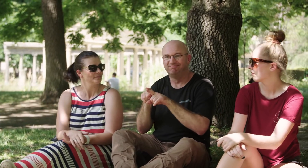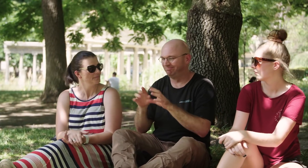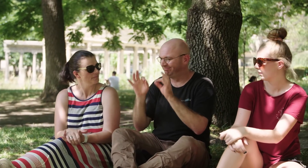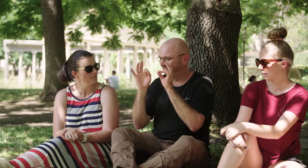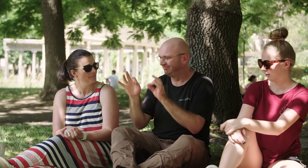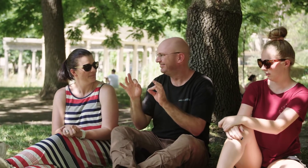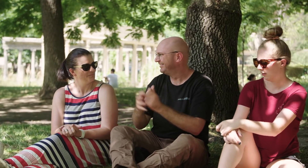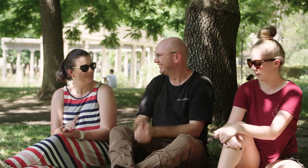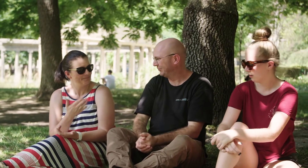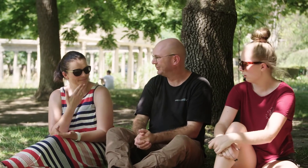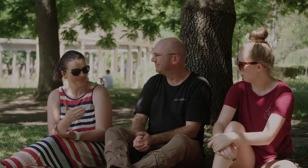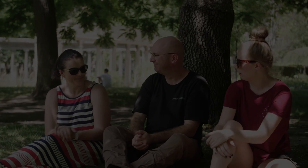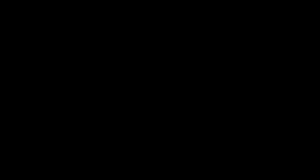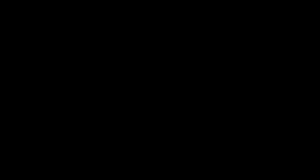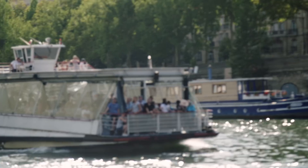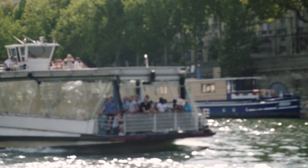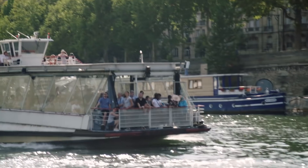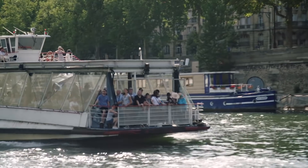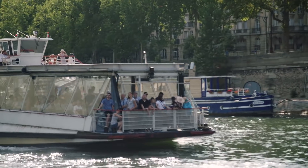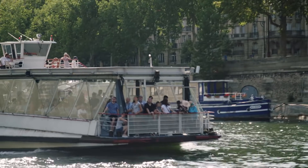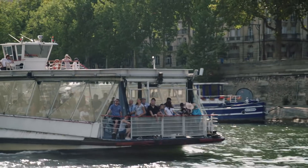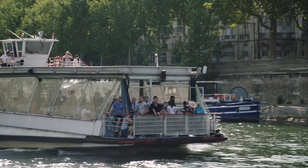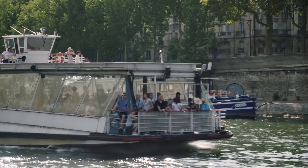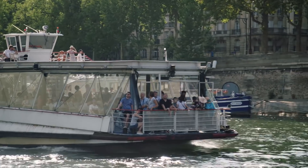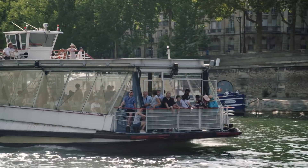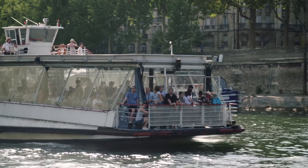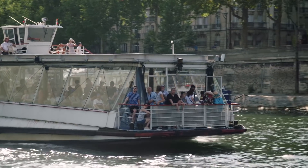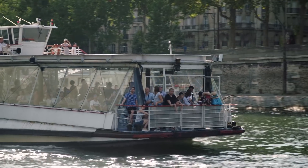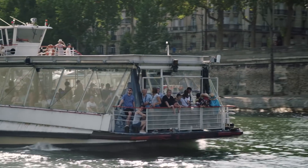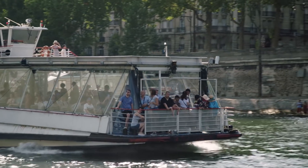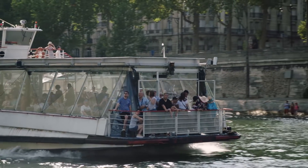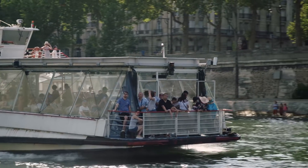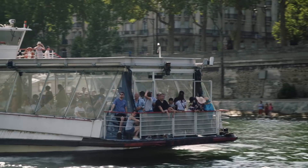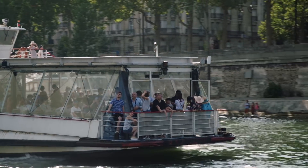It was a good audience too, so overall I thought it was successful.